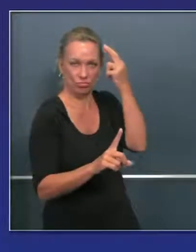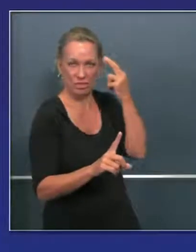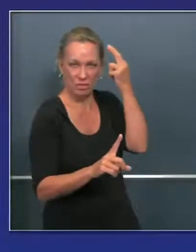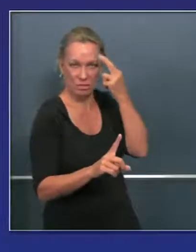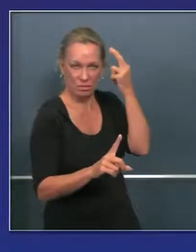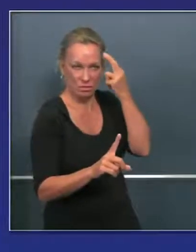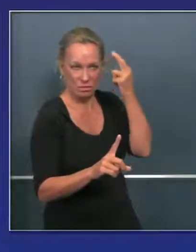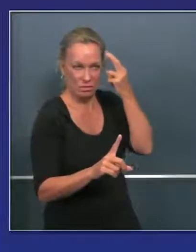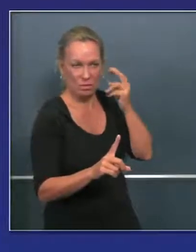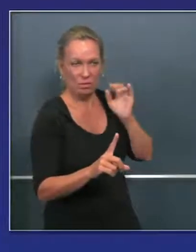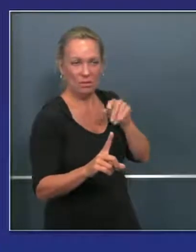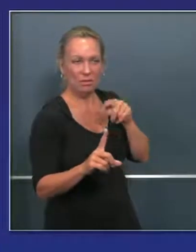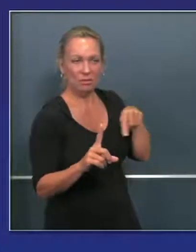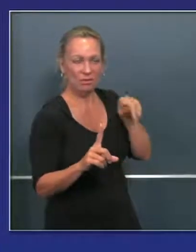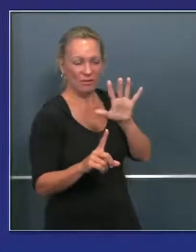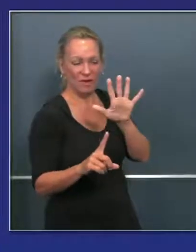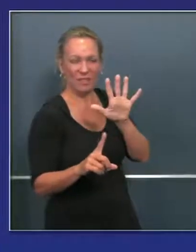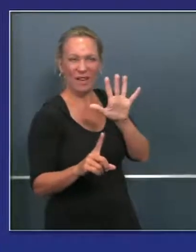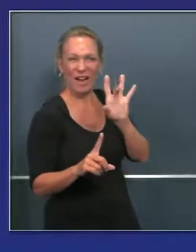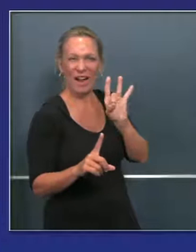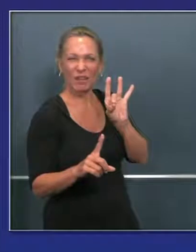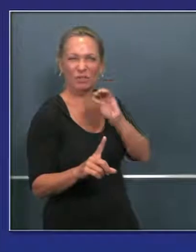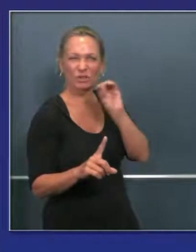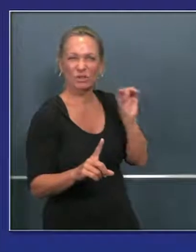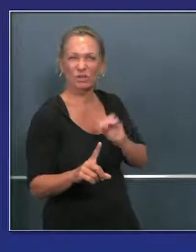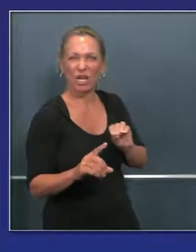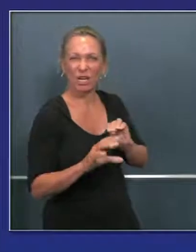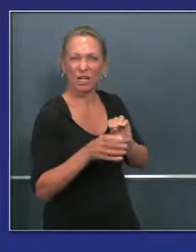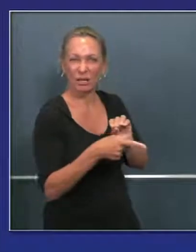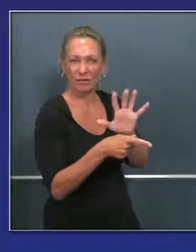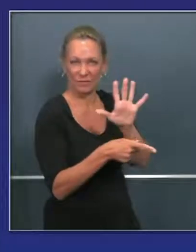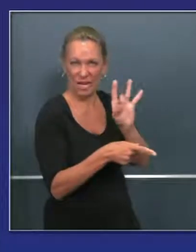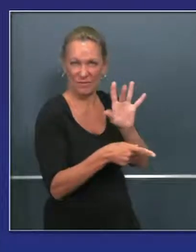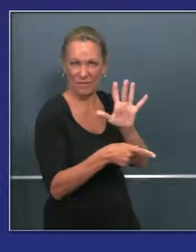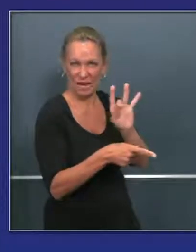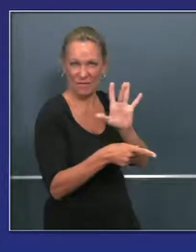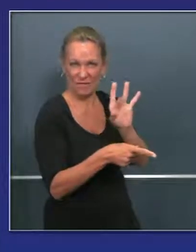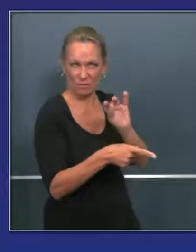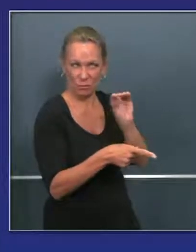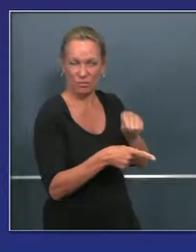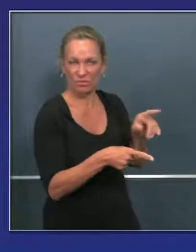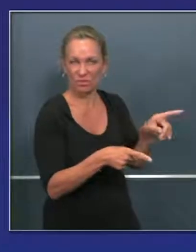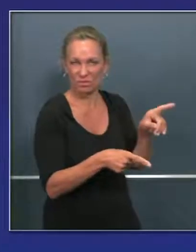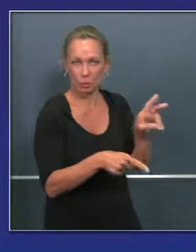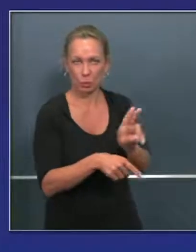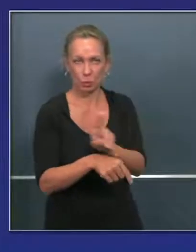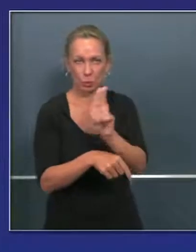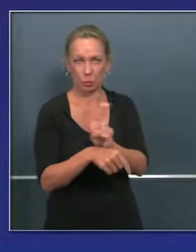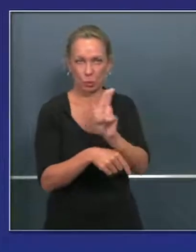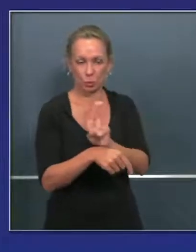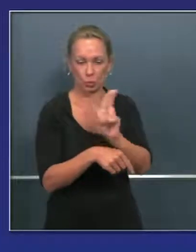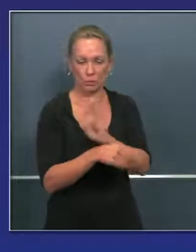we have in this state just within the hospital system alone in addition to this we have the